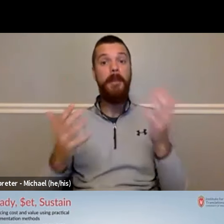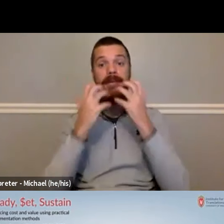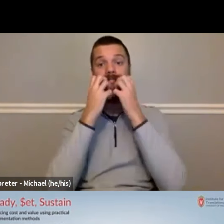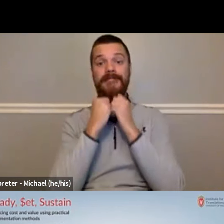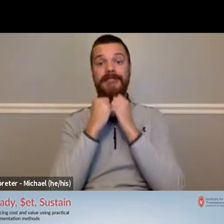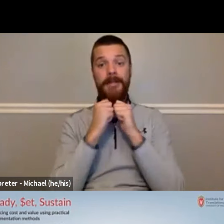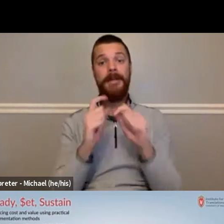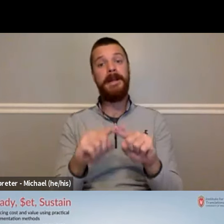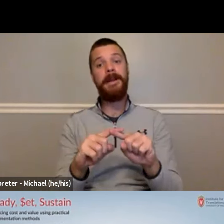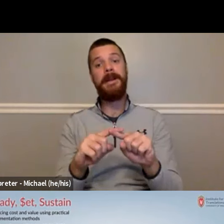Greg Aarons (he/his): And so.